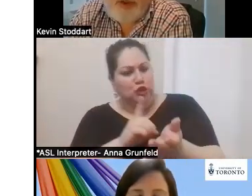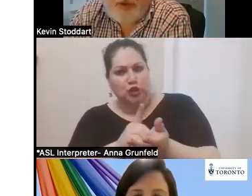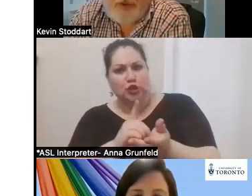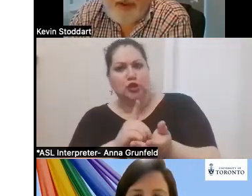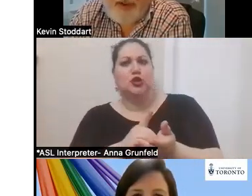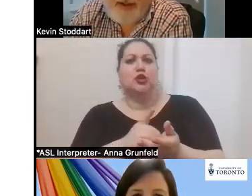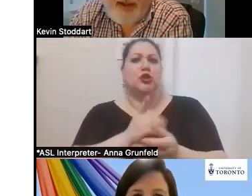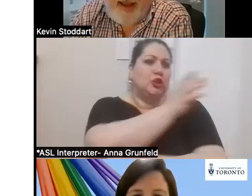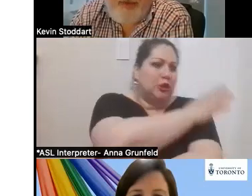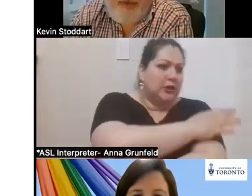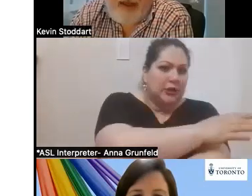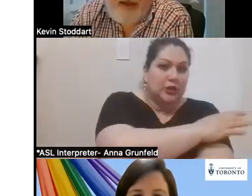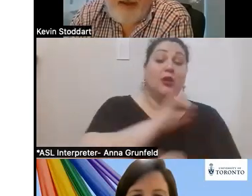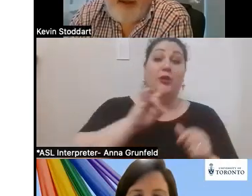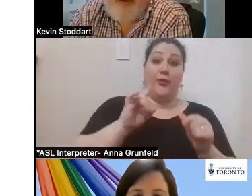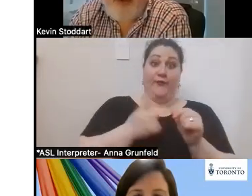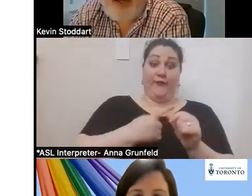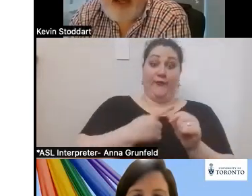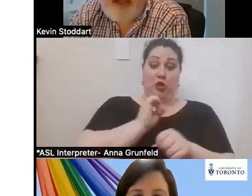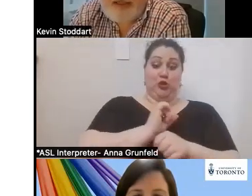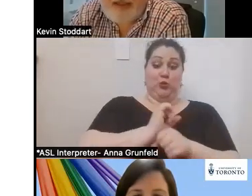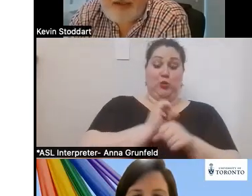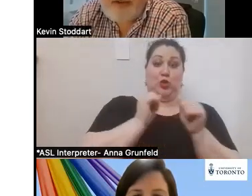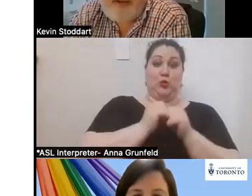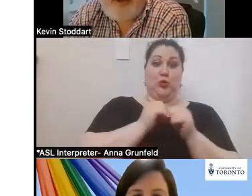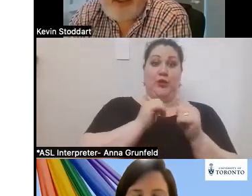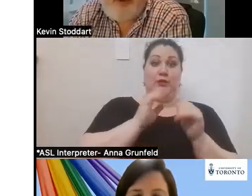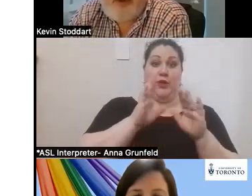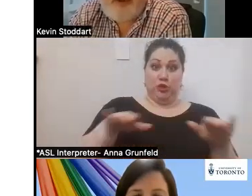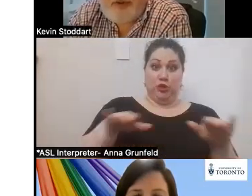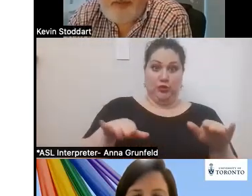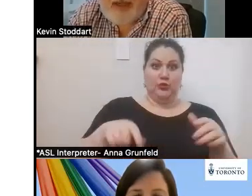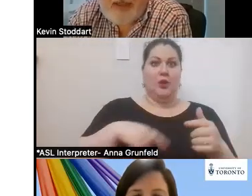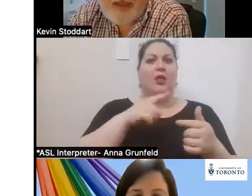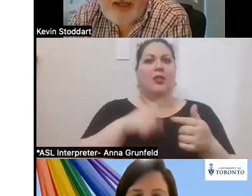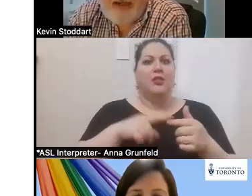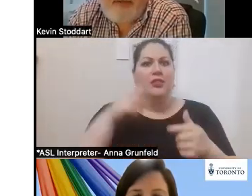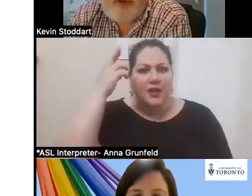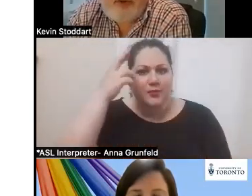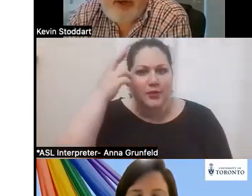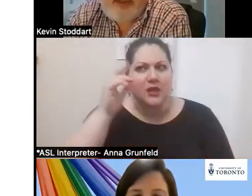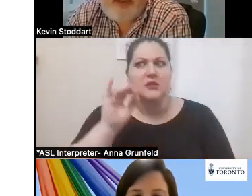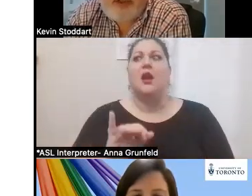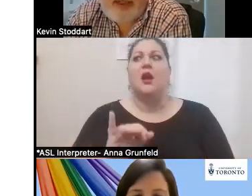children and then realize that there was a tremendous need for transitional